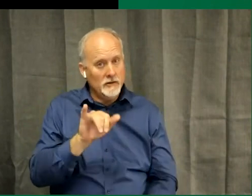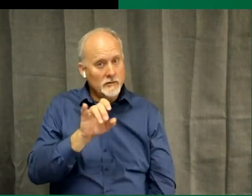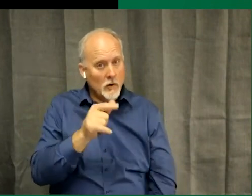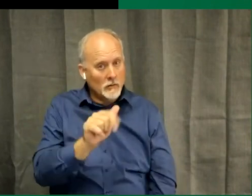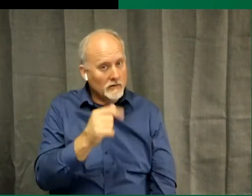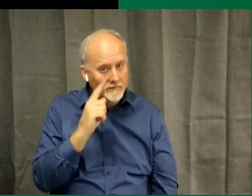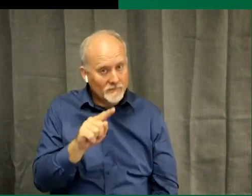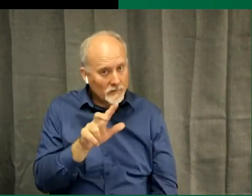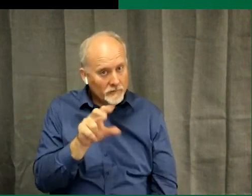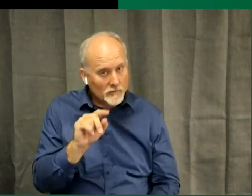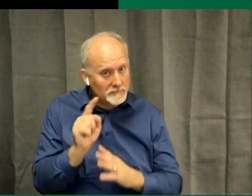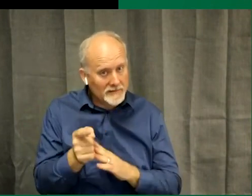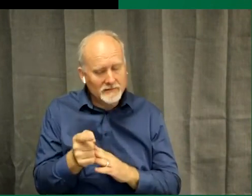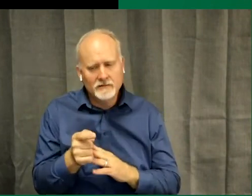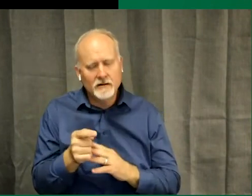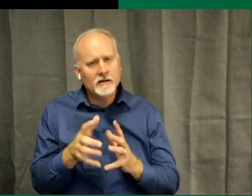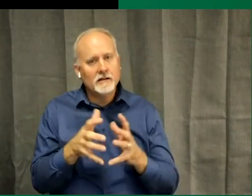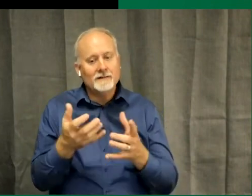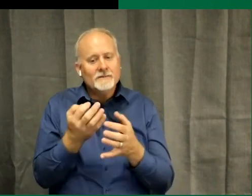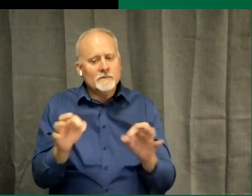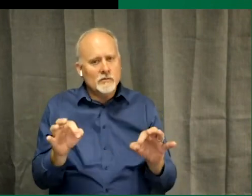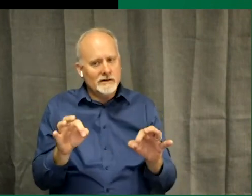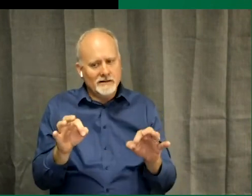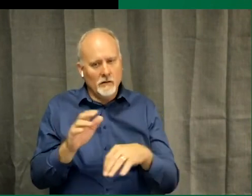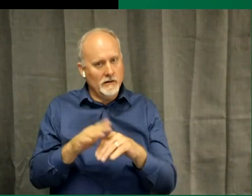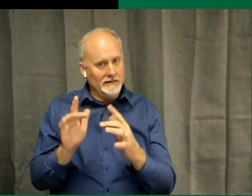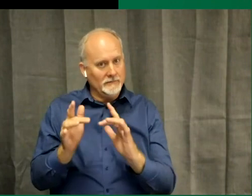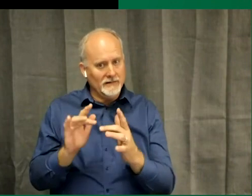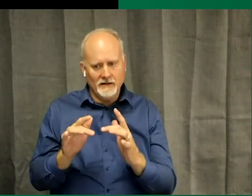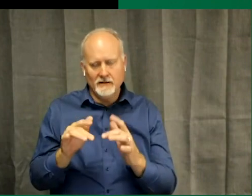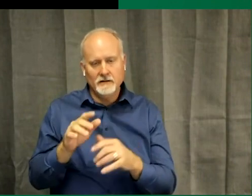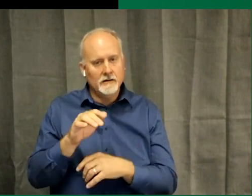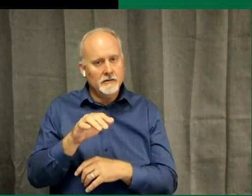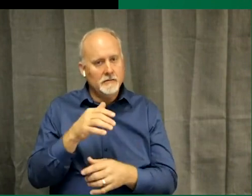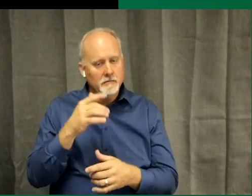there's a lot of free platforms that have meditation yoga opportunities as well as